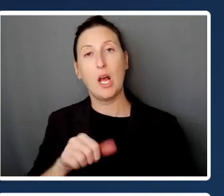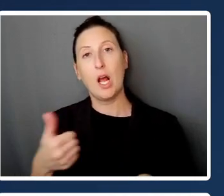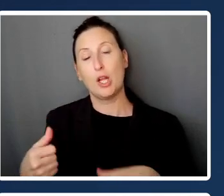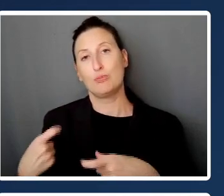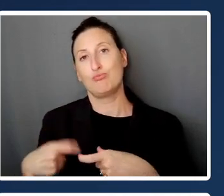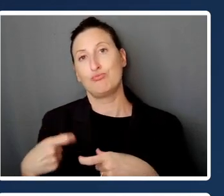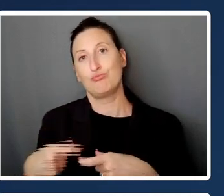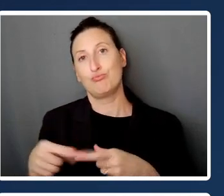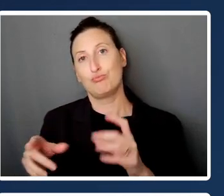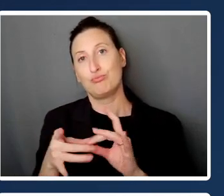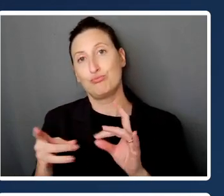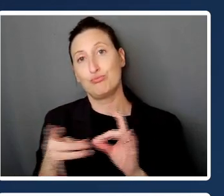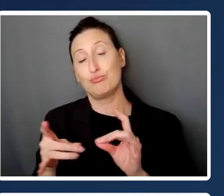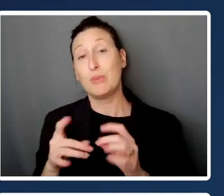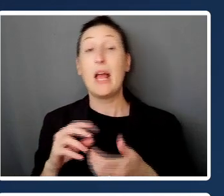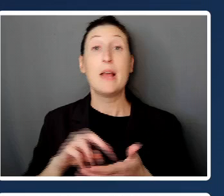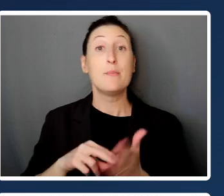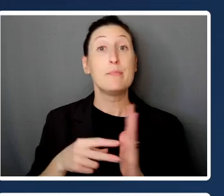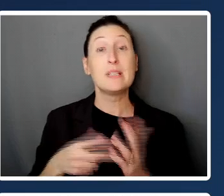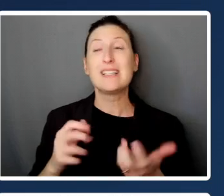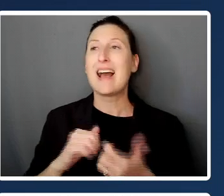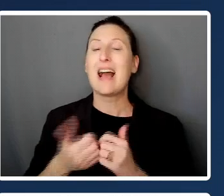how can we help each other? Where my students said they are there to learn Spanish and some of